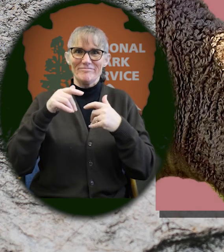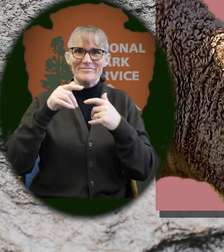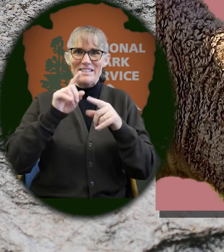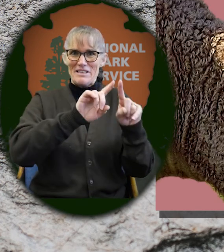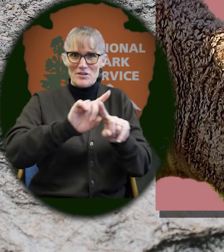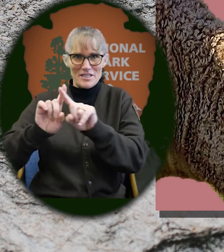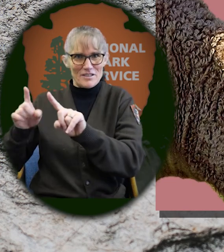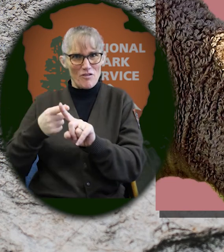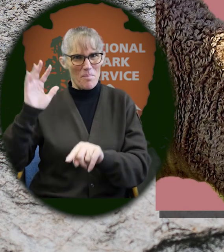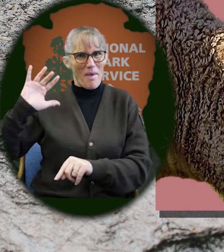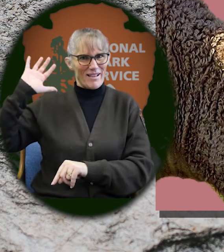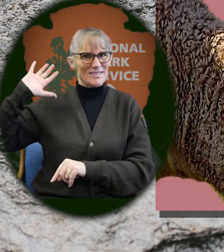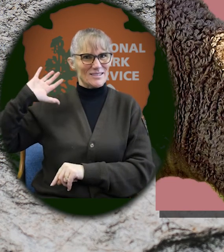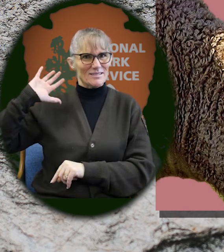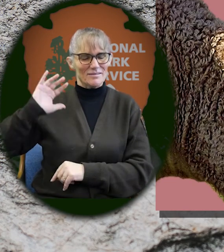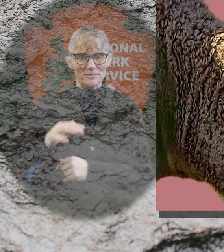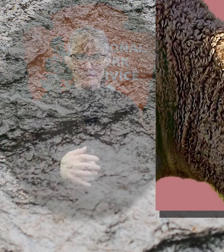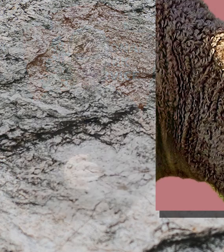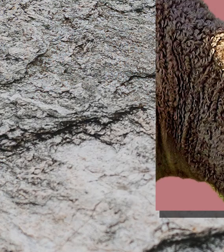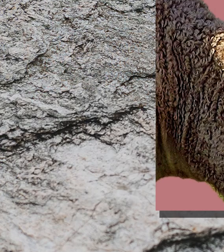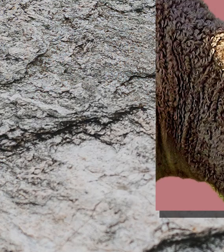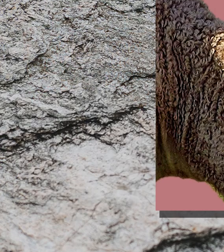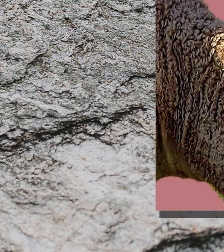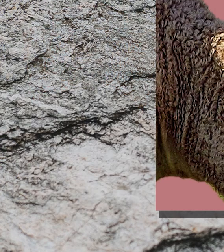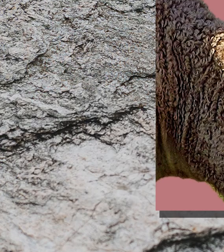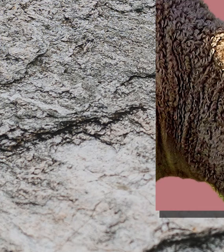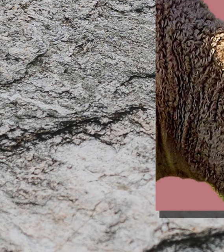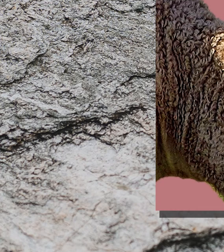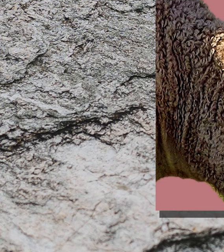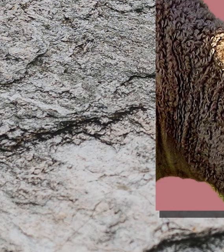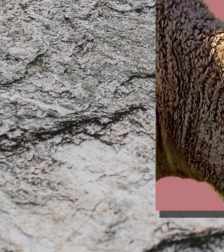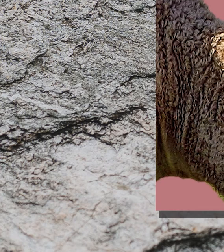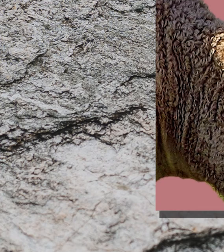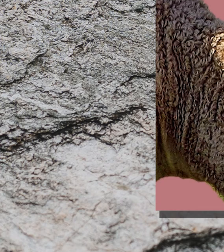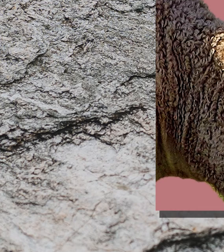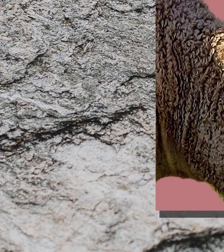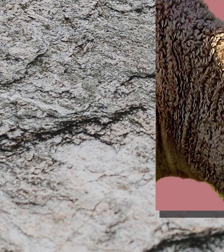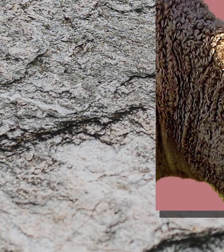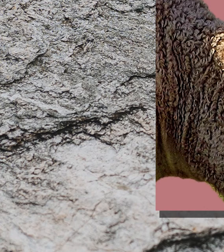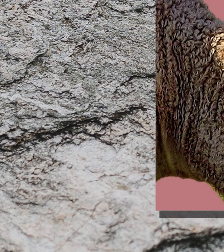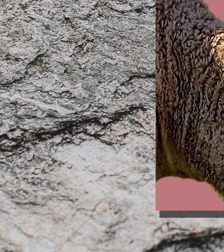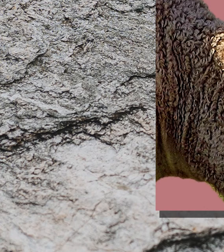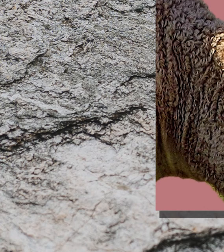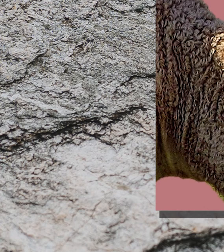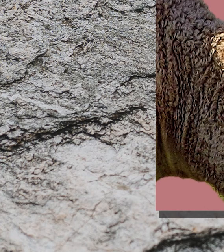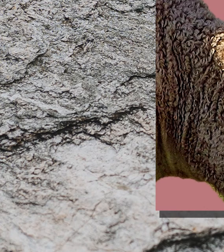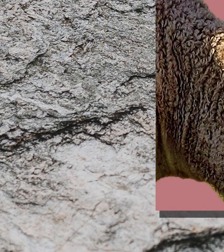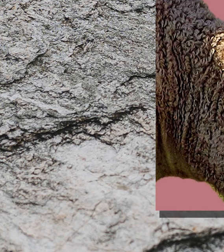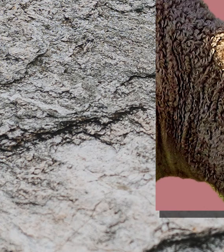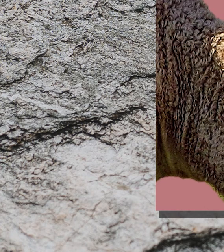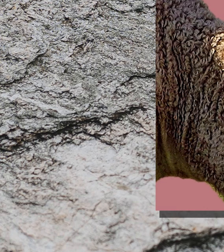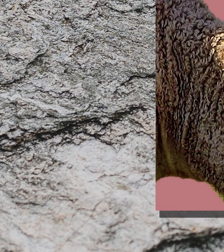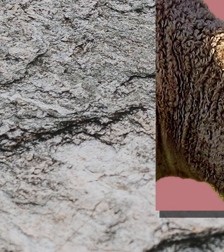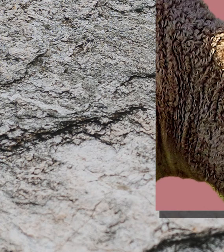[Audio Description: Text in Transcript]